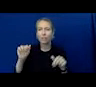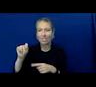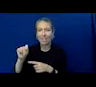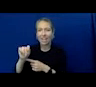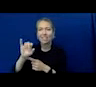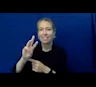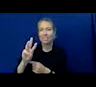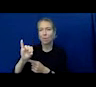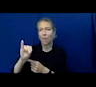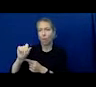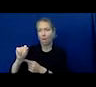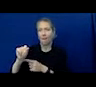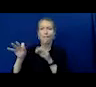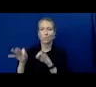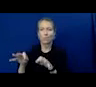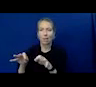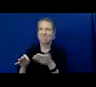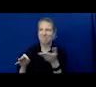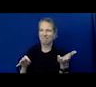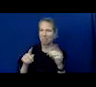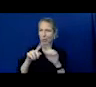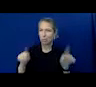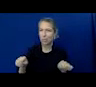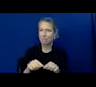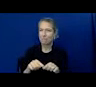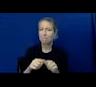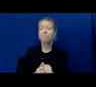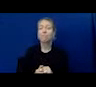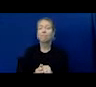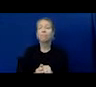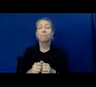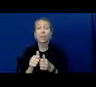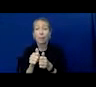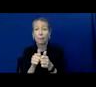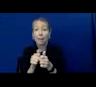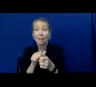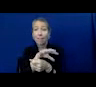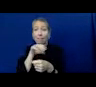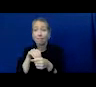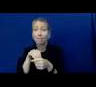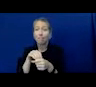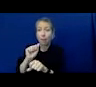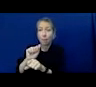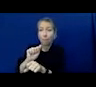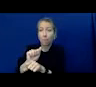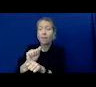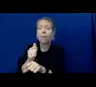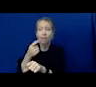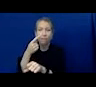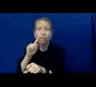It is defined as competitive integrated employment for an individual with a significant disability